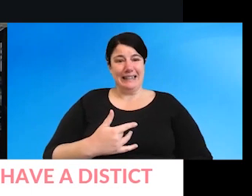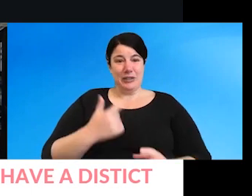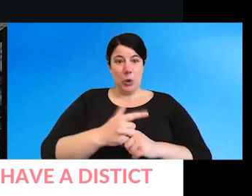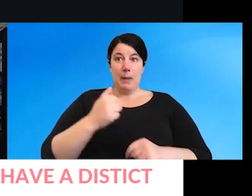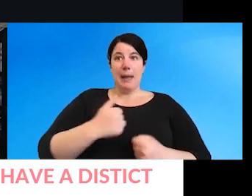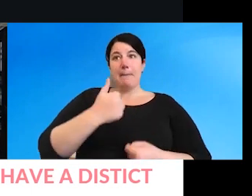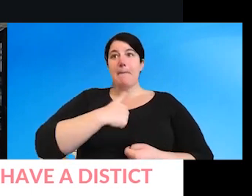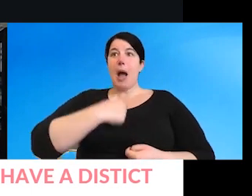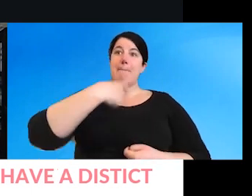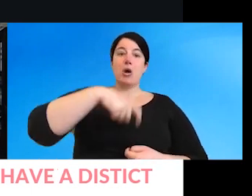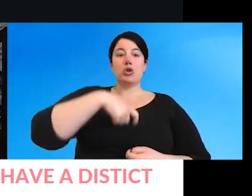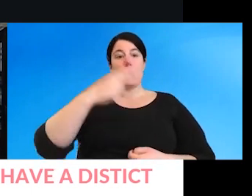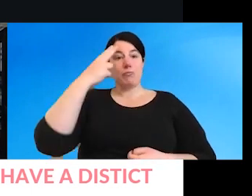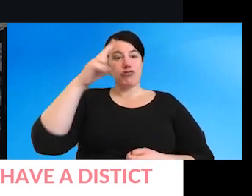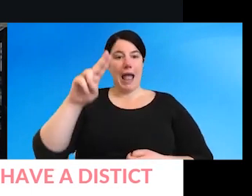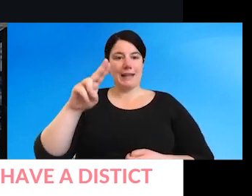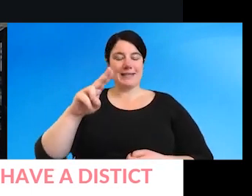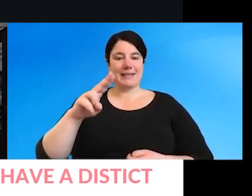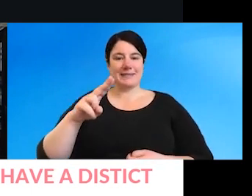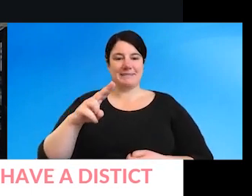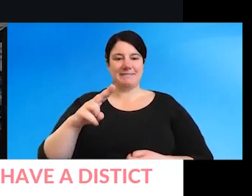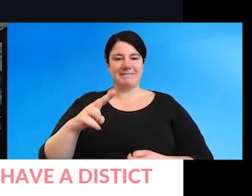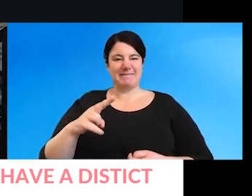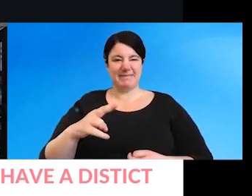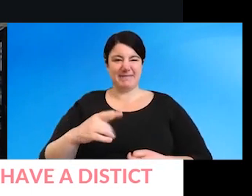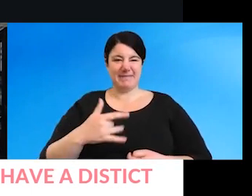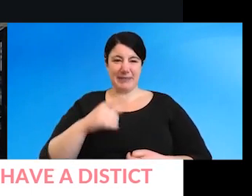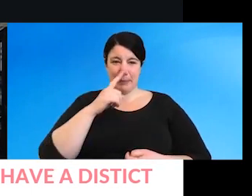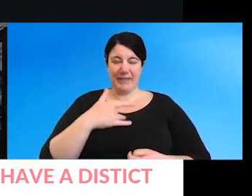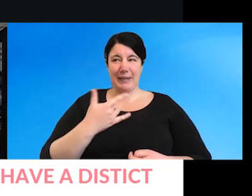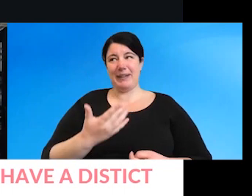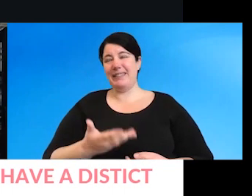brand, it can make people - sound a bit naff.